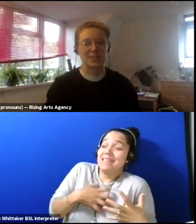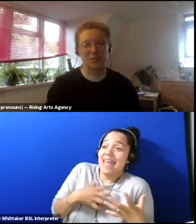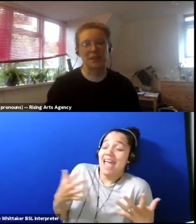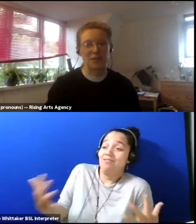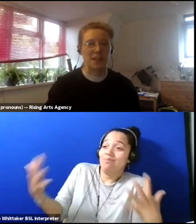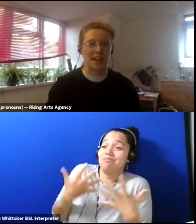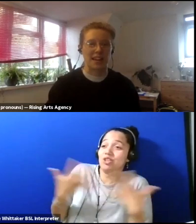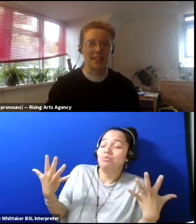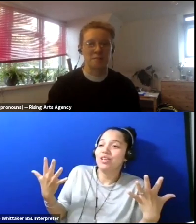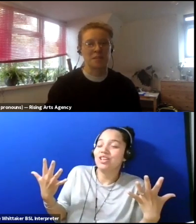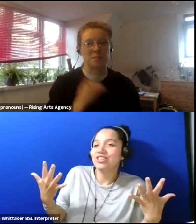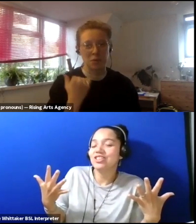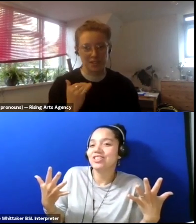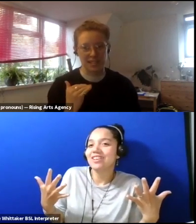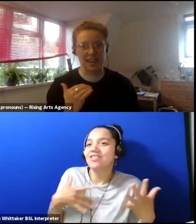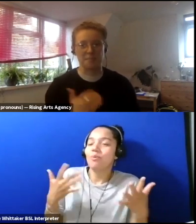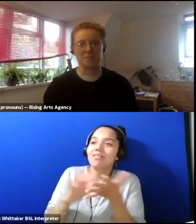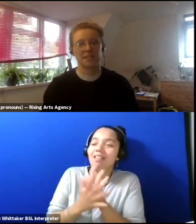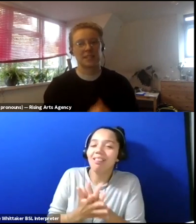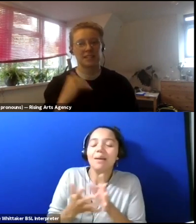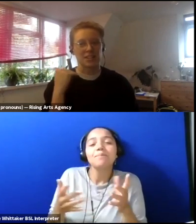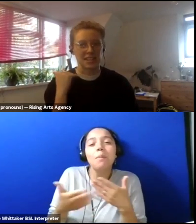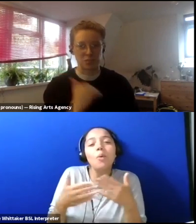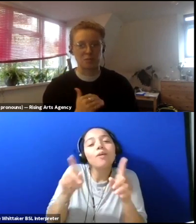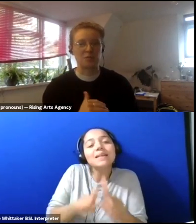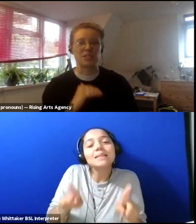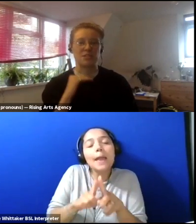So I definitely feel that more of the same, just keep doing what we're doing.